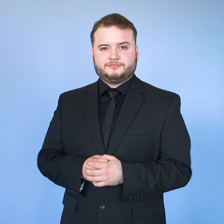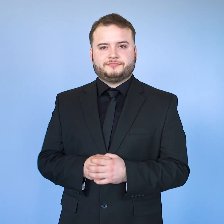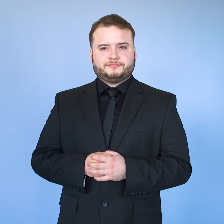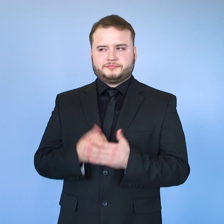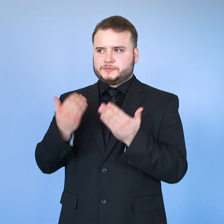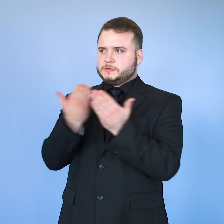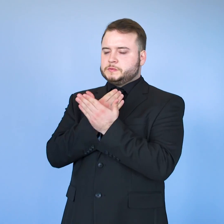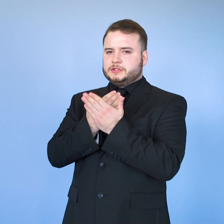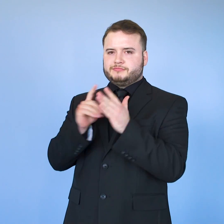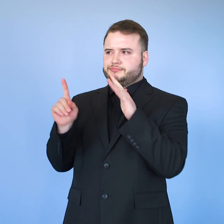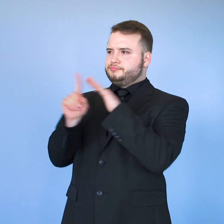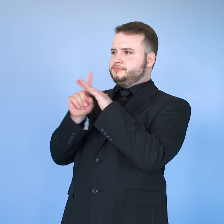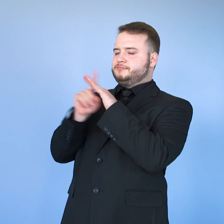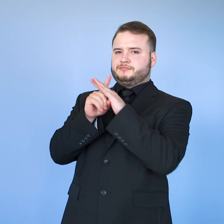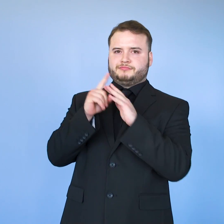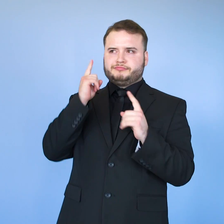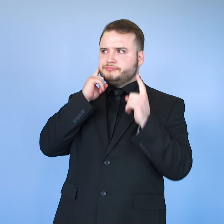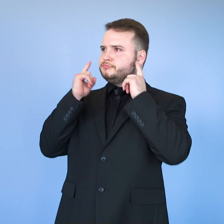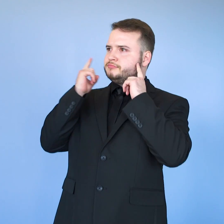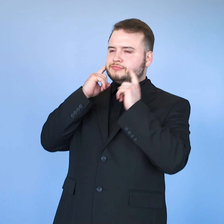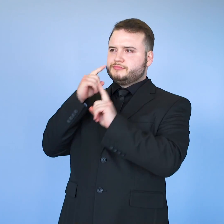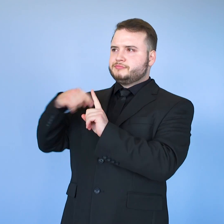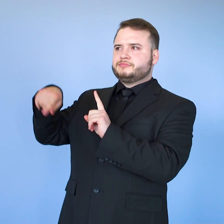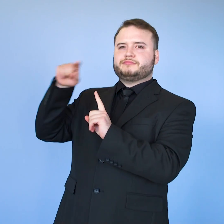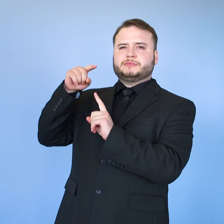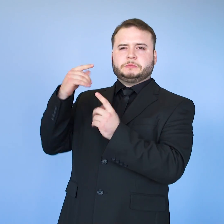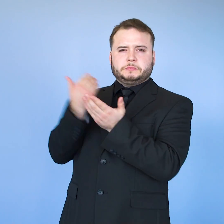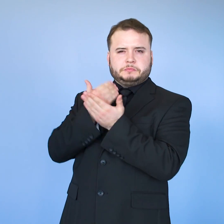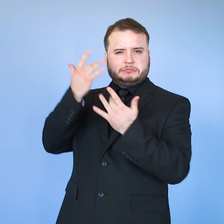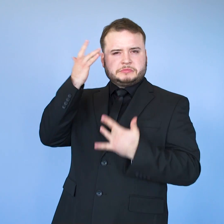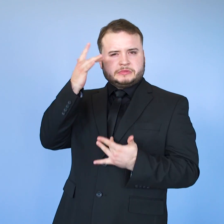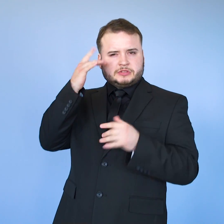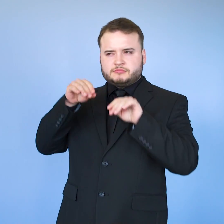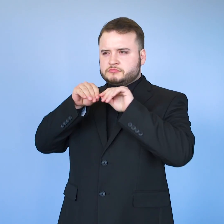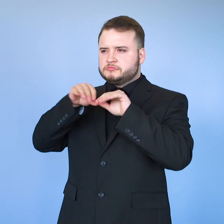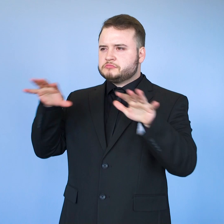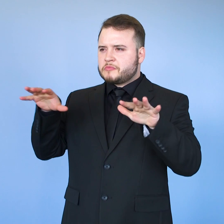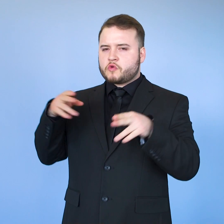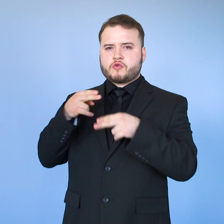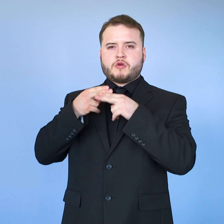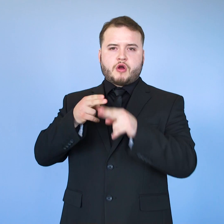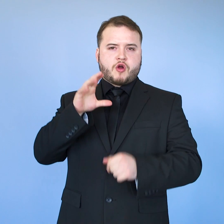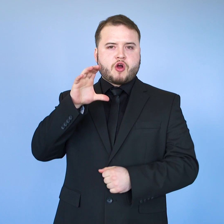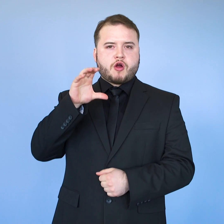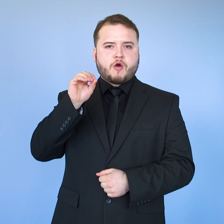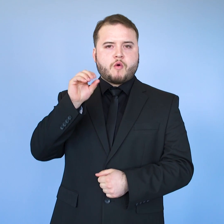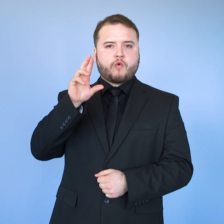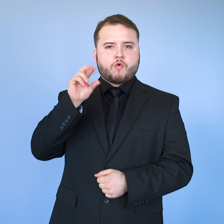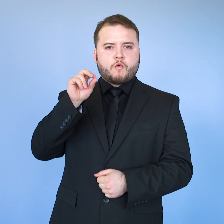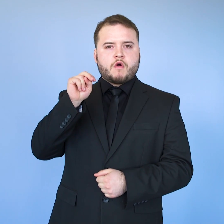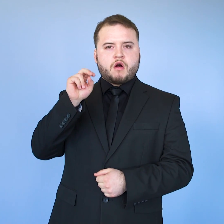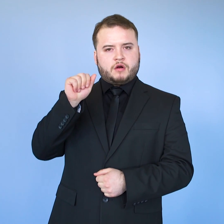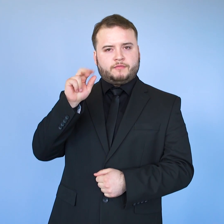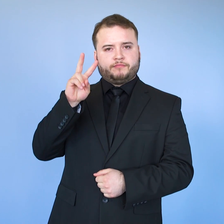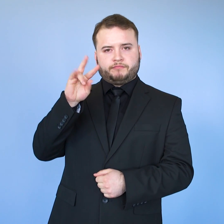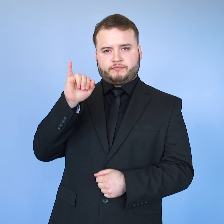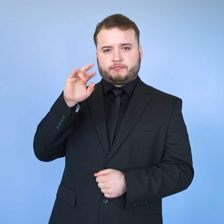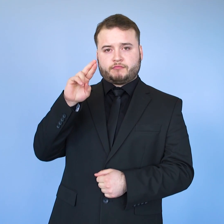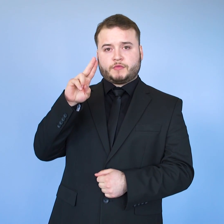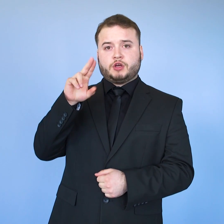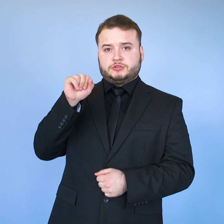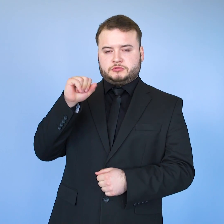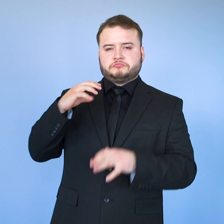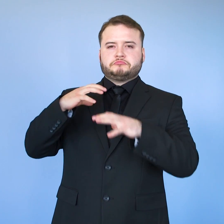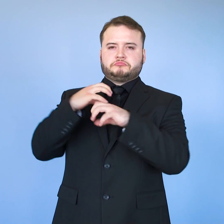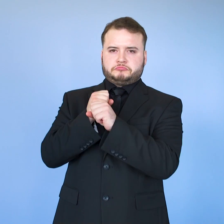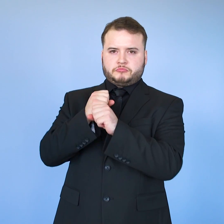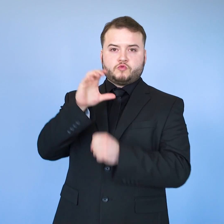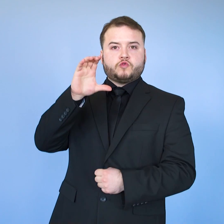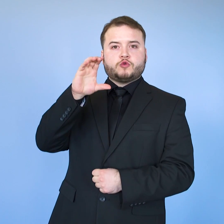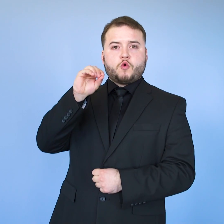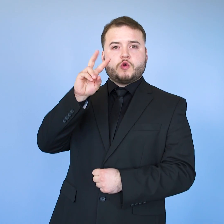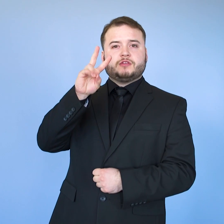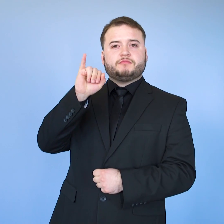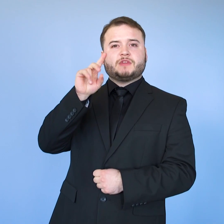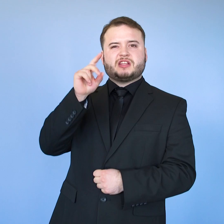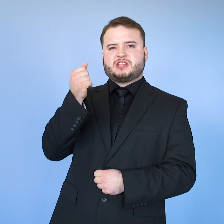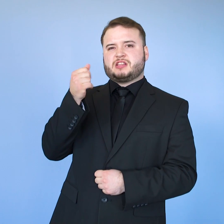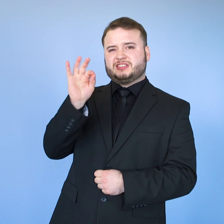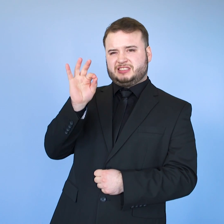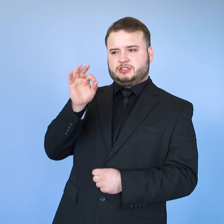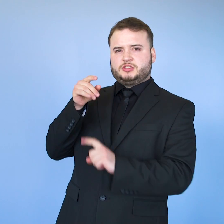Lately, we’re hearing a lot about an outbreak associated with novel coronavirus.